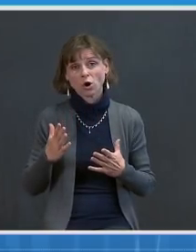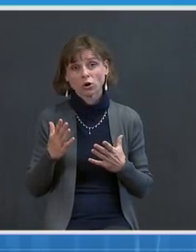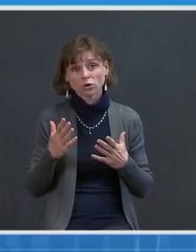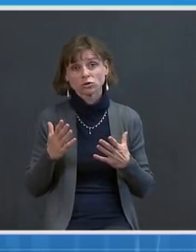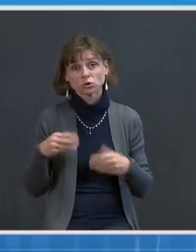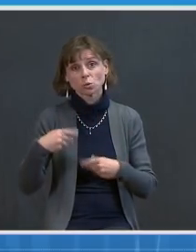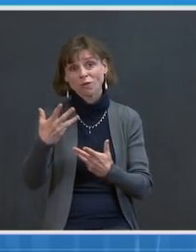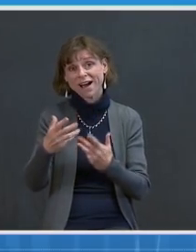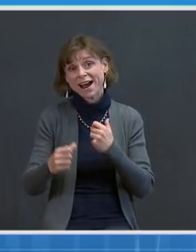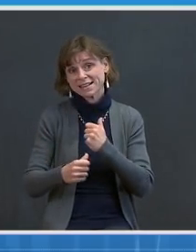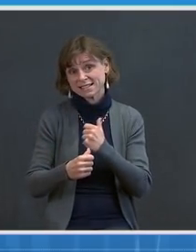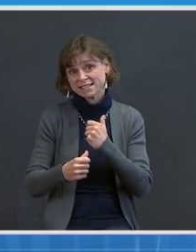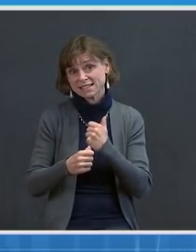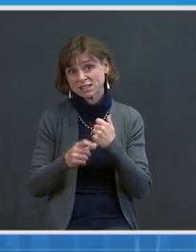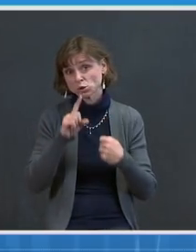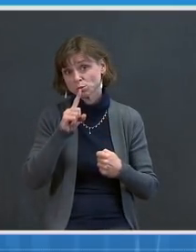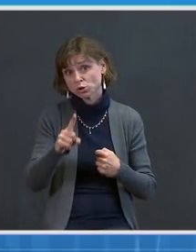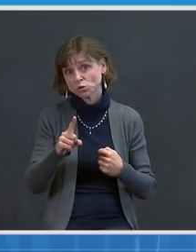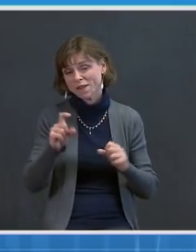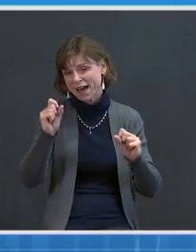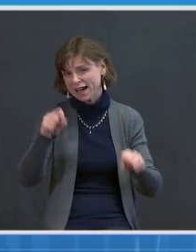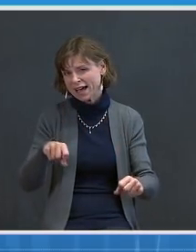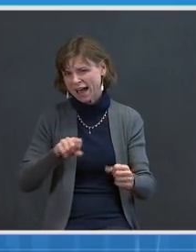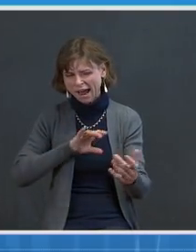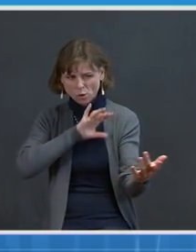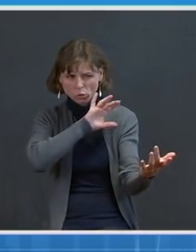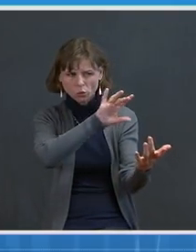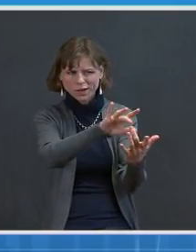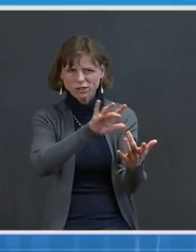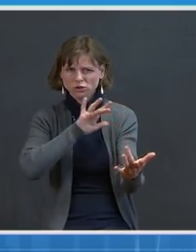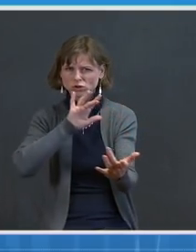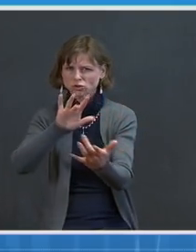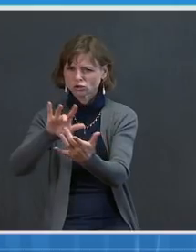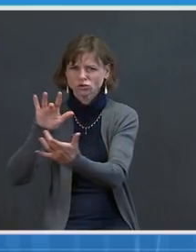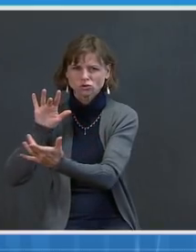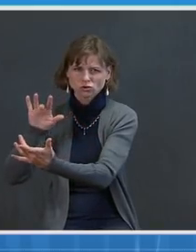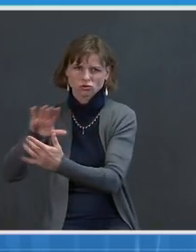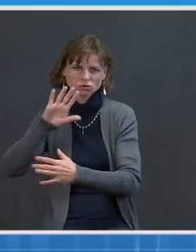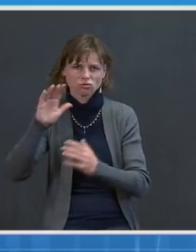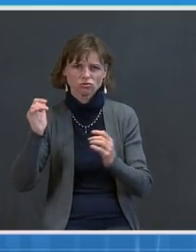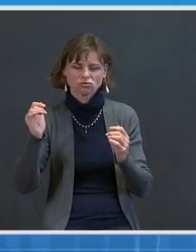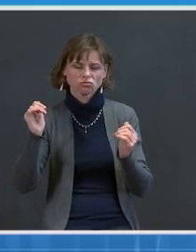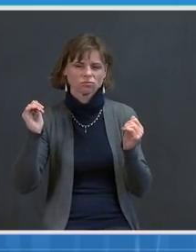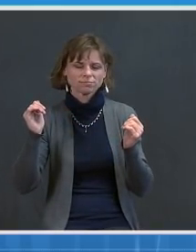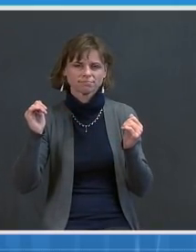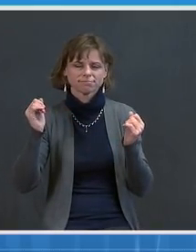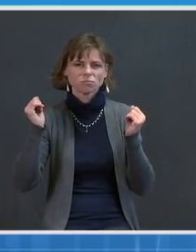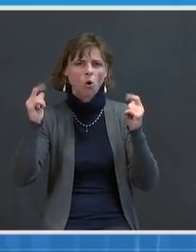to ensure that they can reach -- reach all of their populations. We're doing vaccine confidence consult: